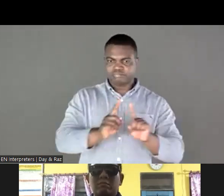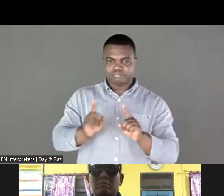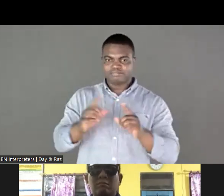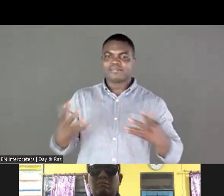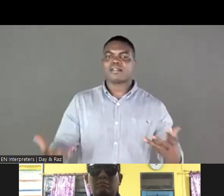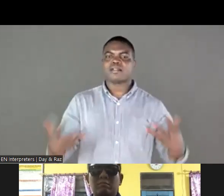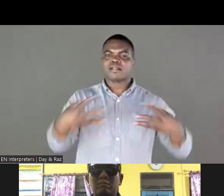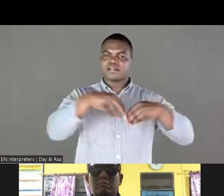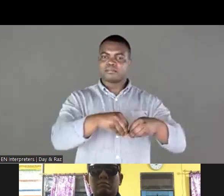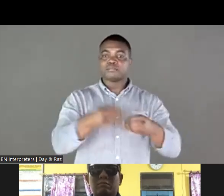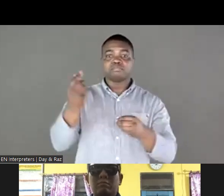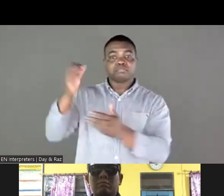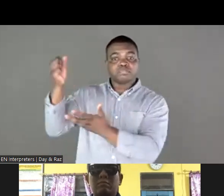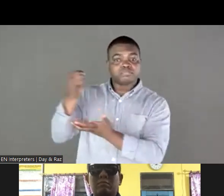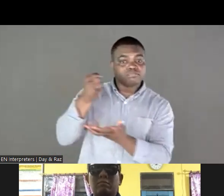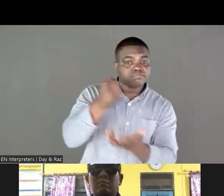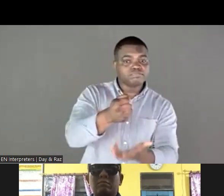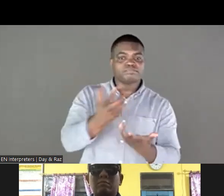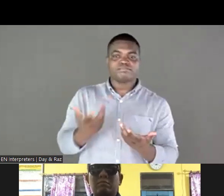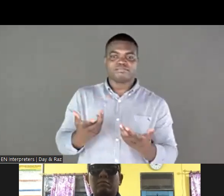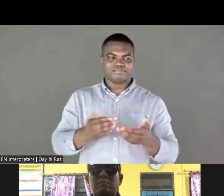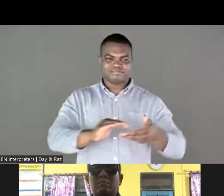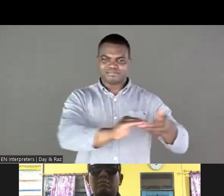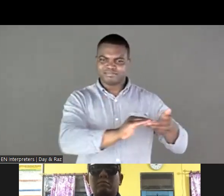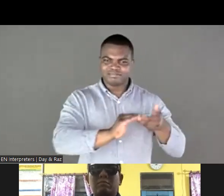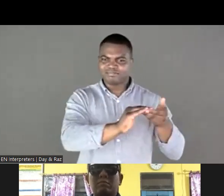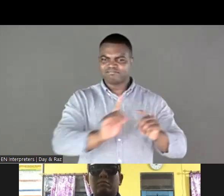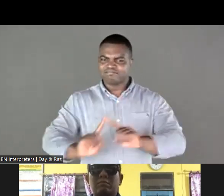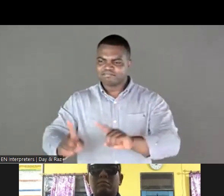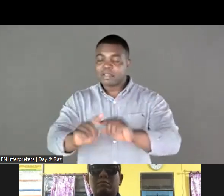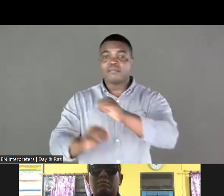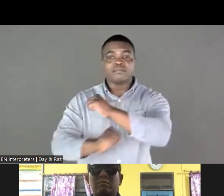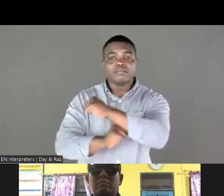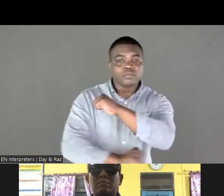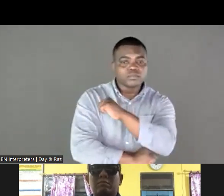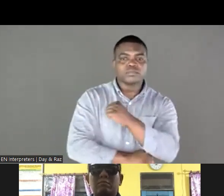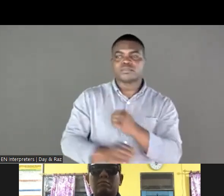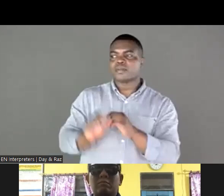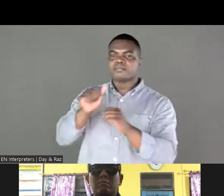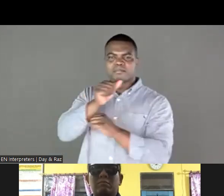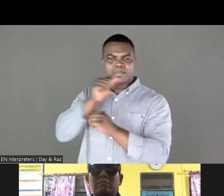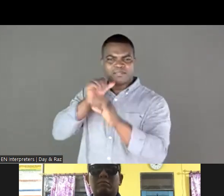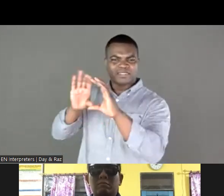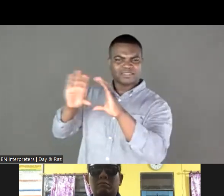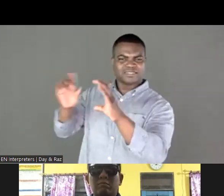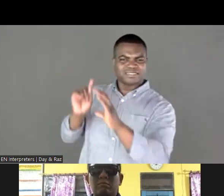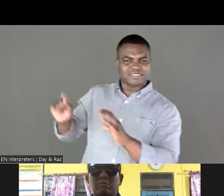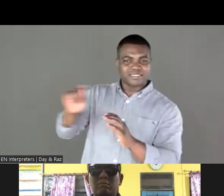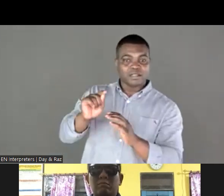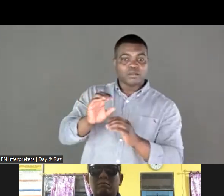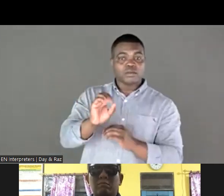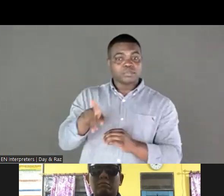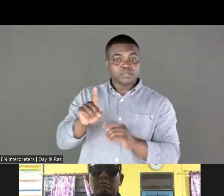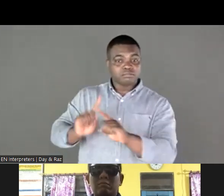in international development and humanitarian action network was launched in 2015 by people a